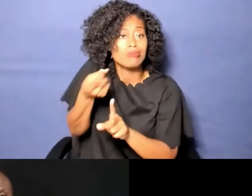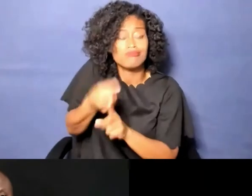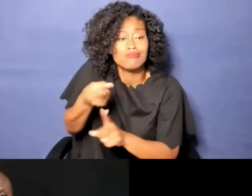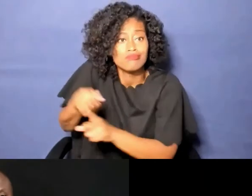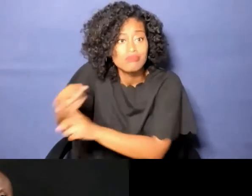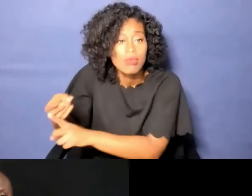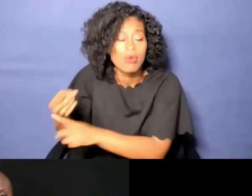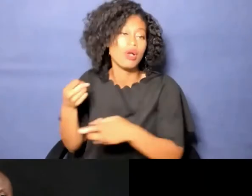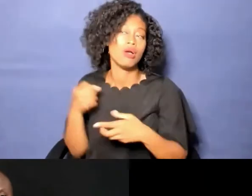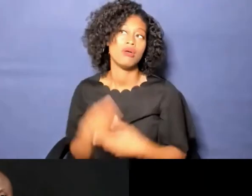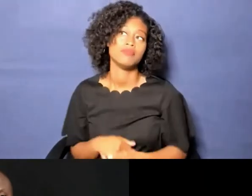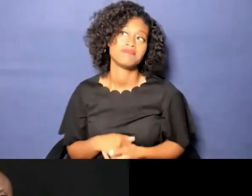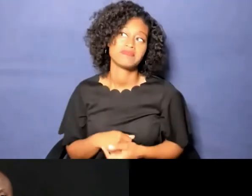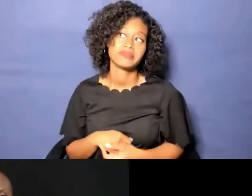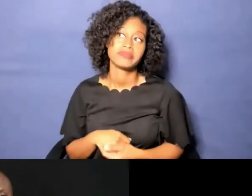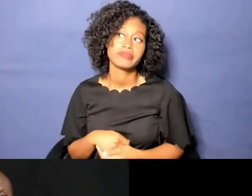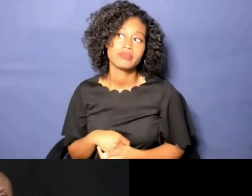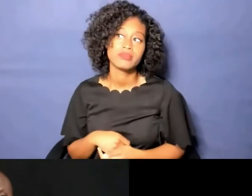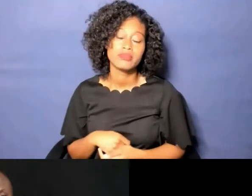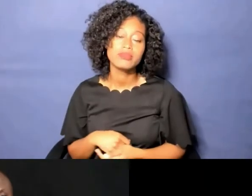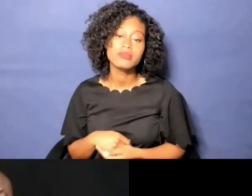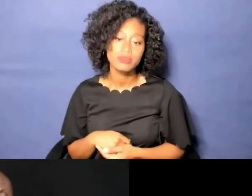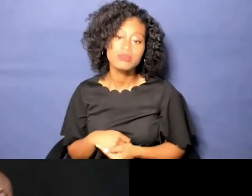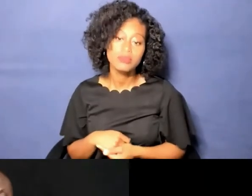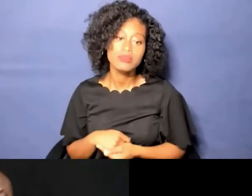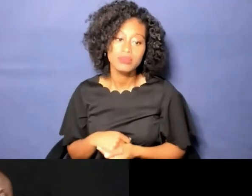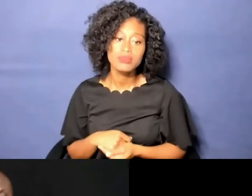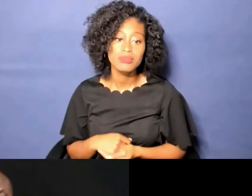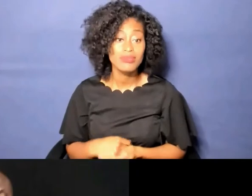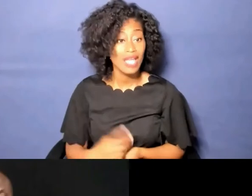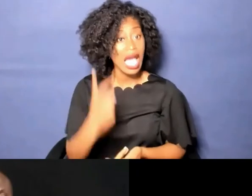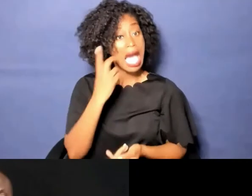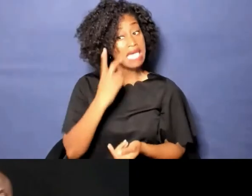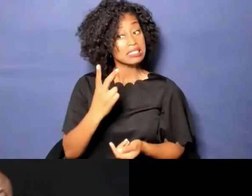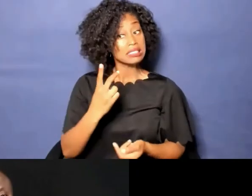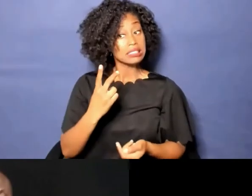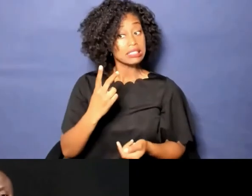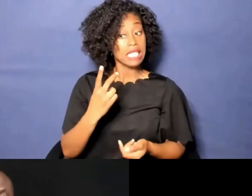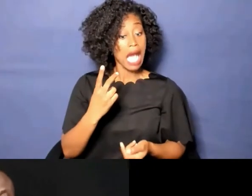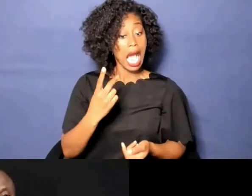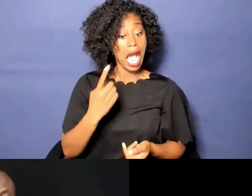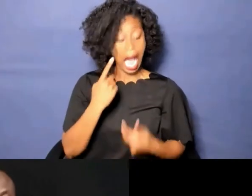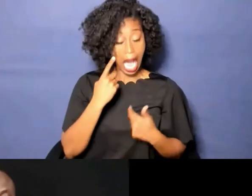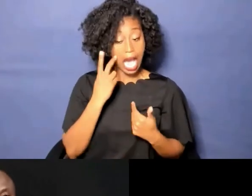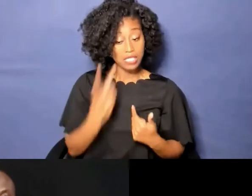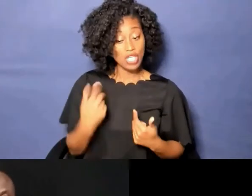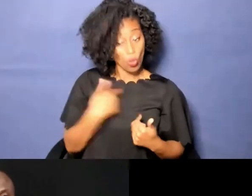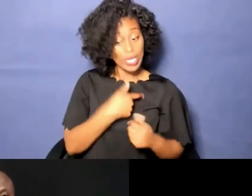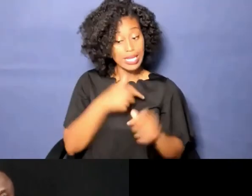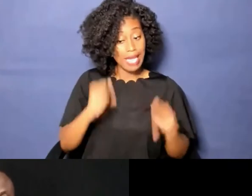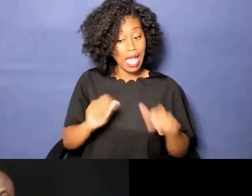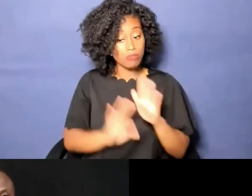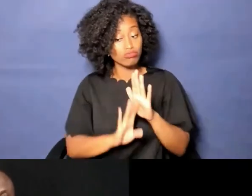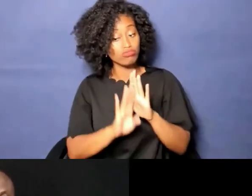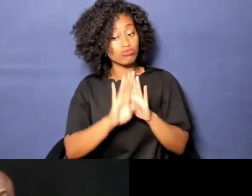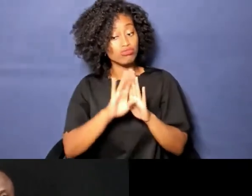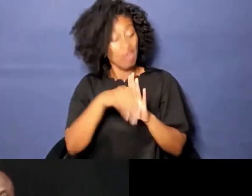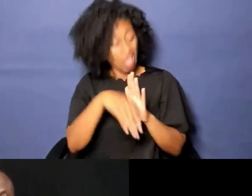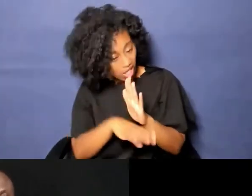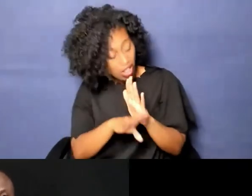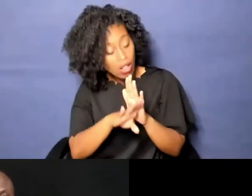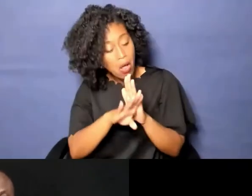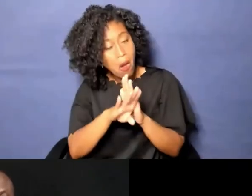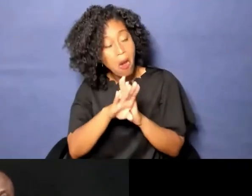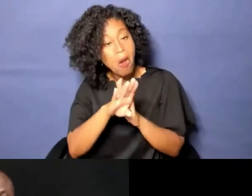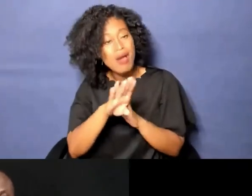and so I see how we come out on the other side. But it's like 2 steps forward one step back.